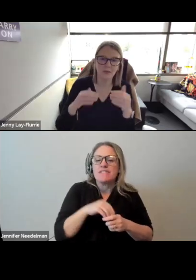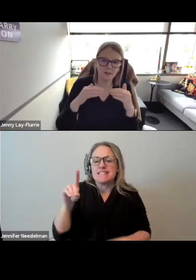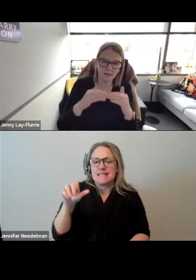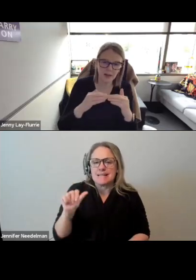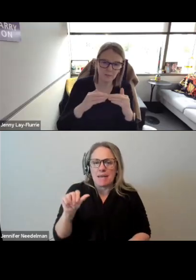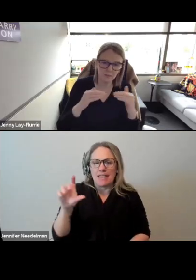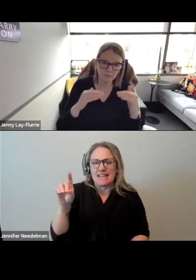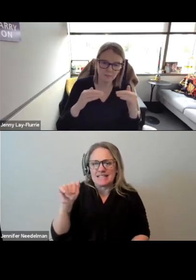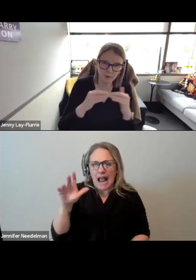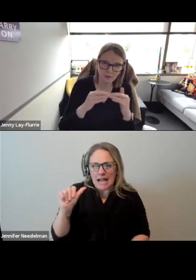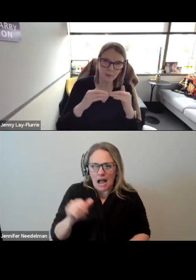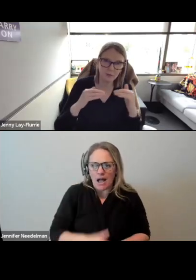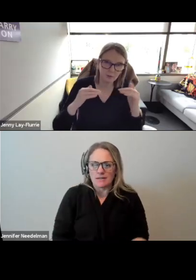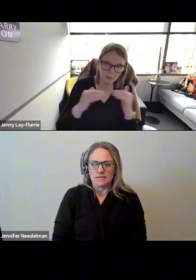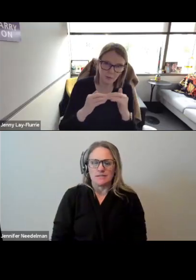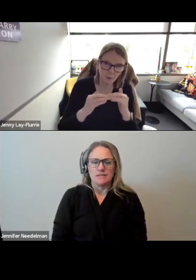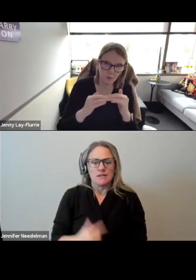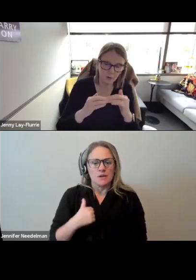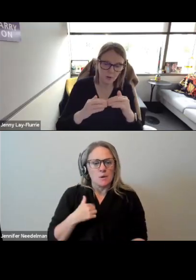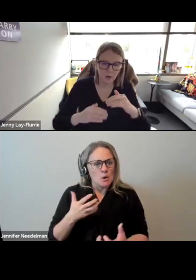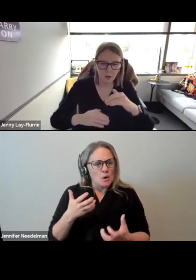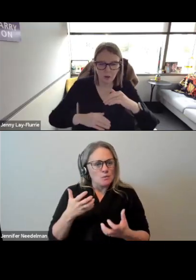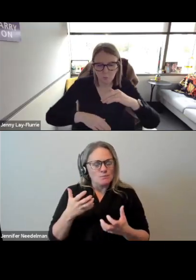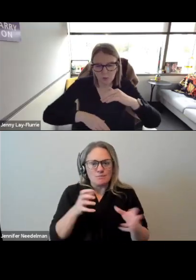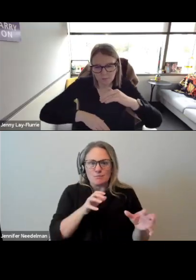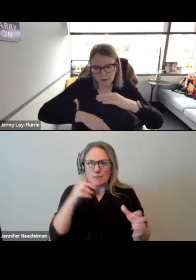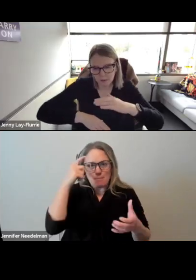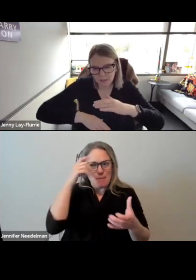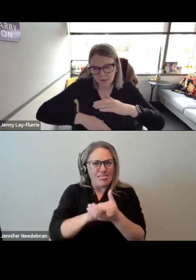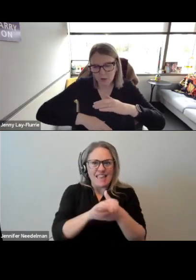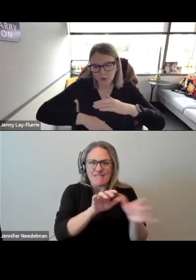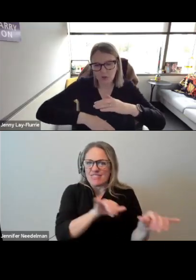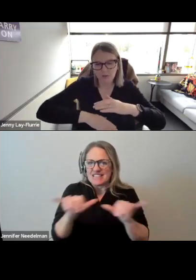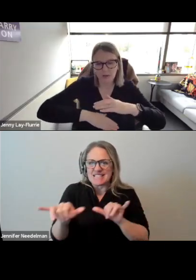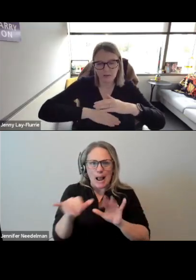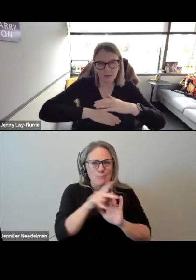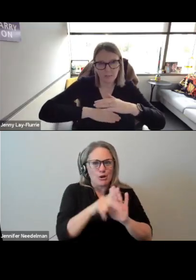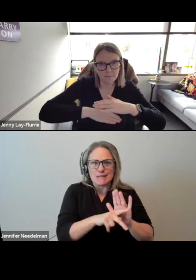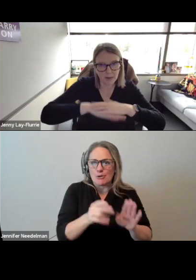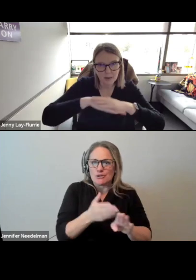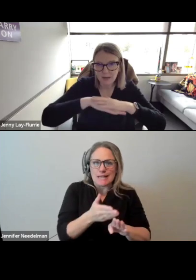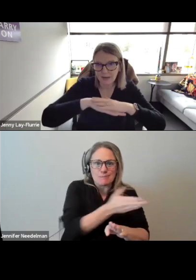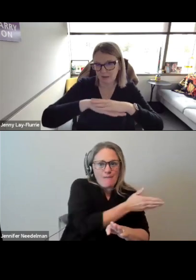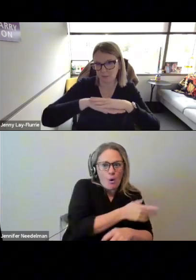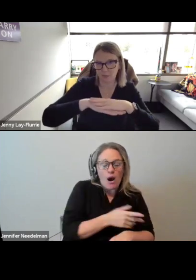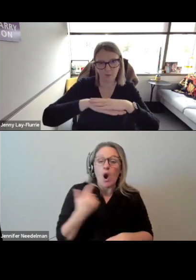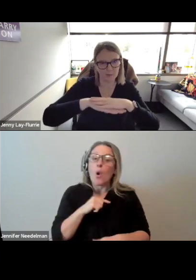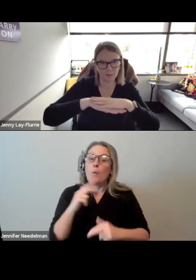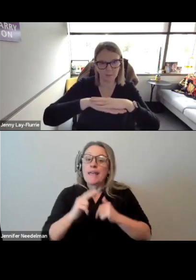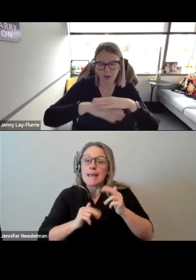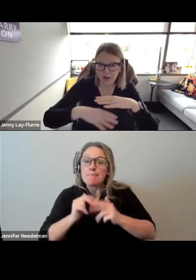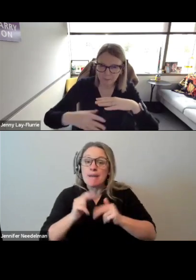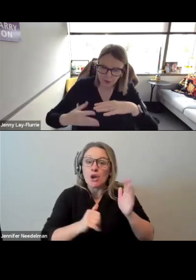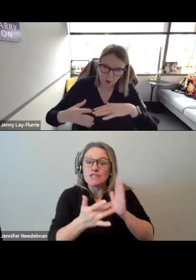Again, the same principles as before. We build technology that is minimally conformant-compliant